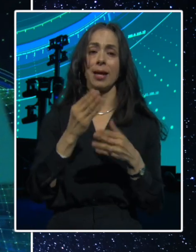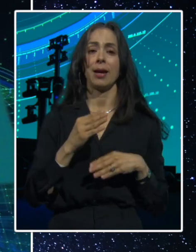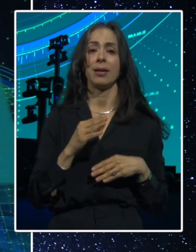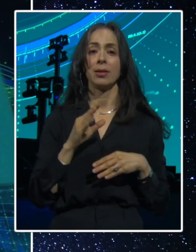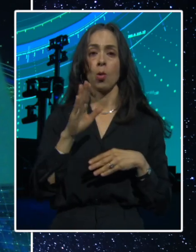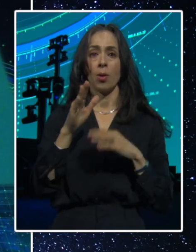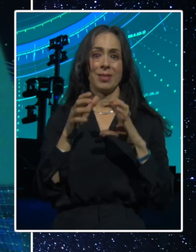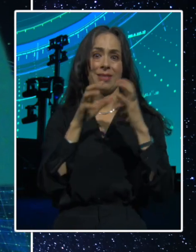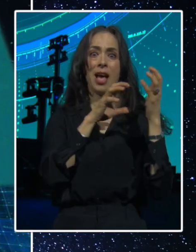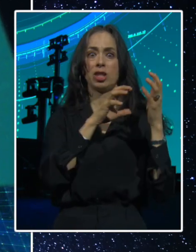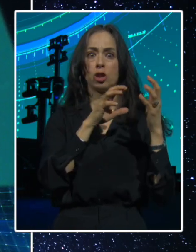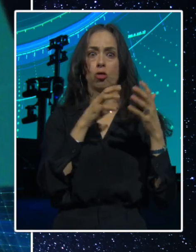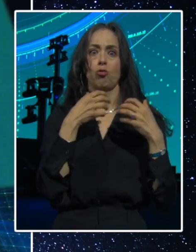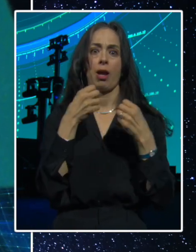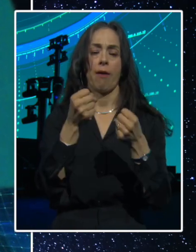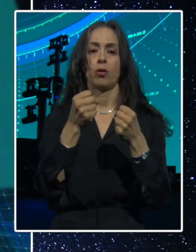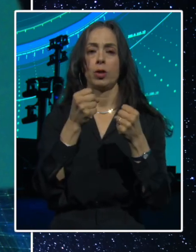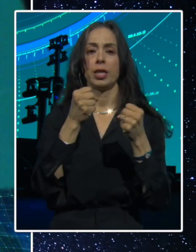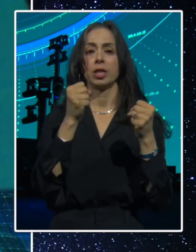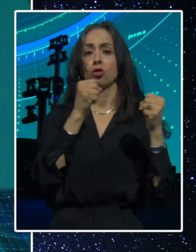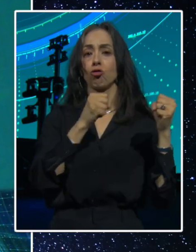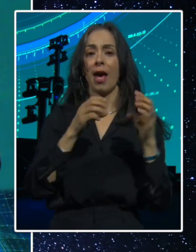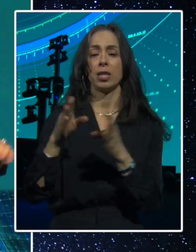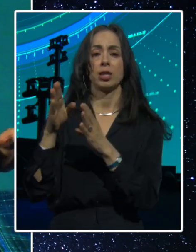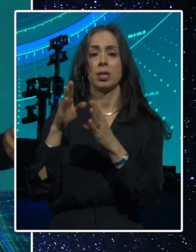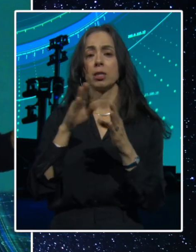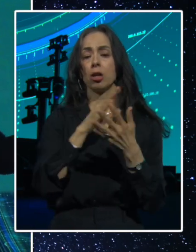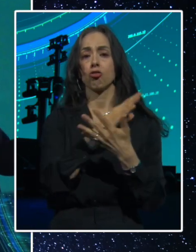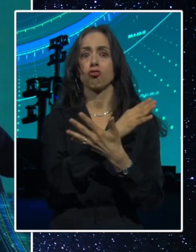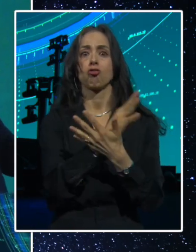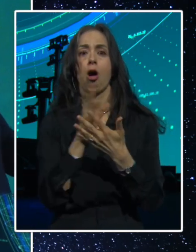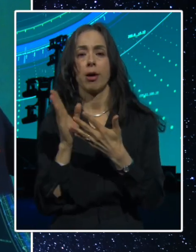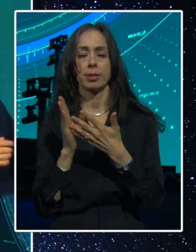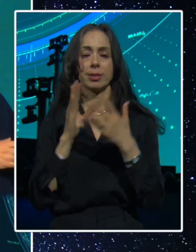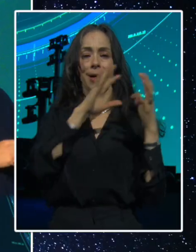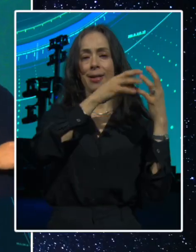and tell your disaster recovery strategies across cloud environments.